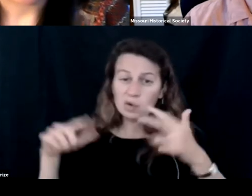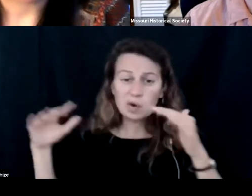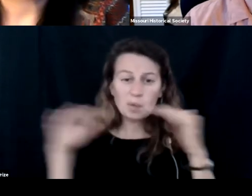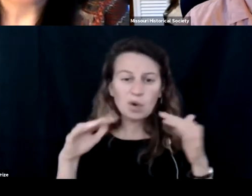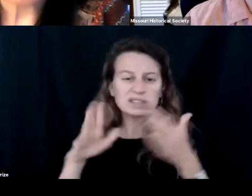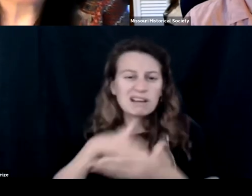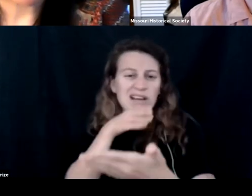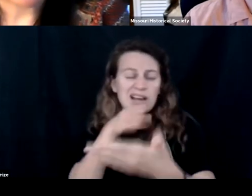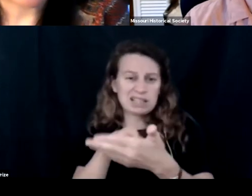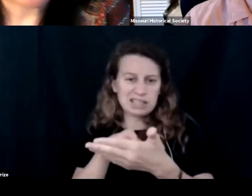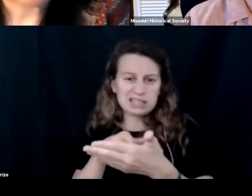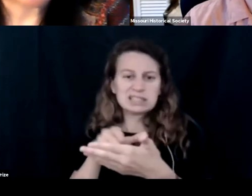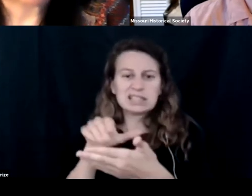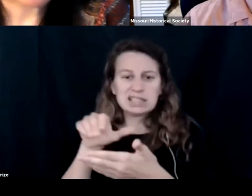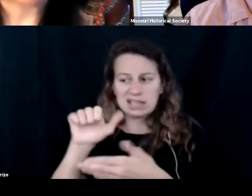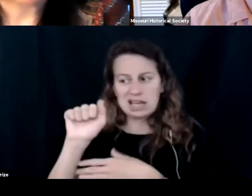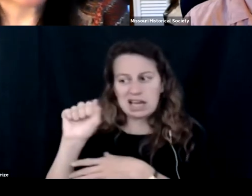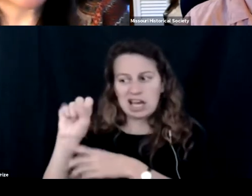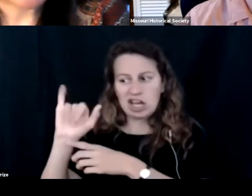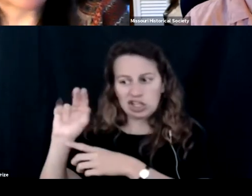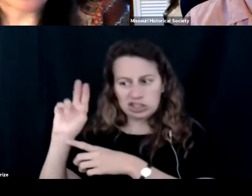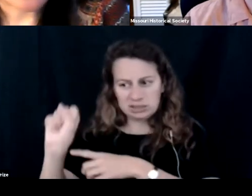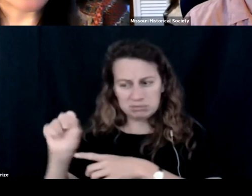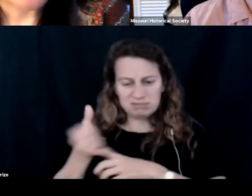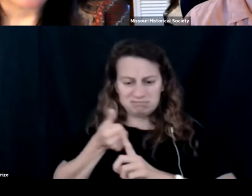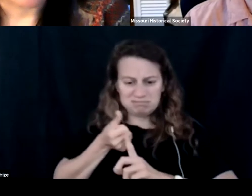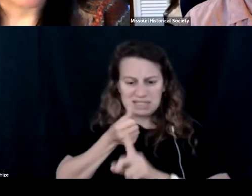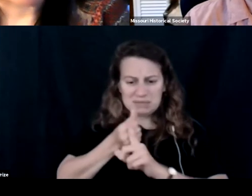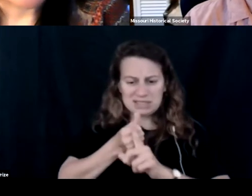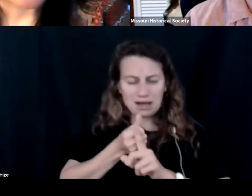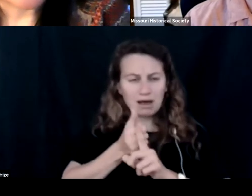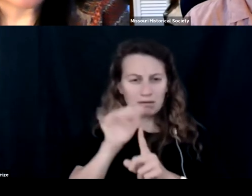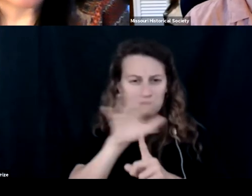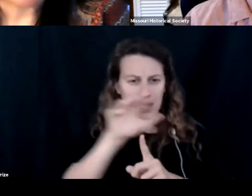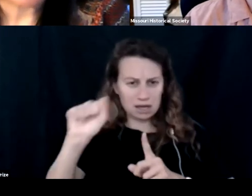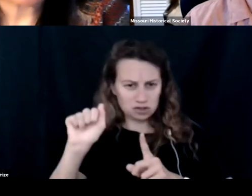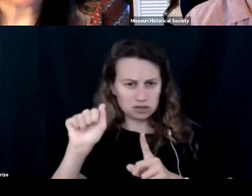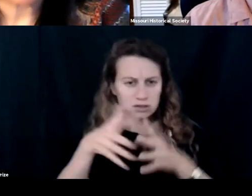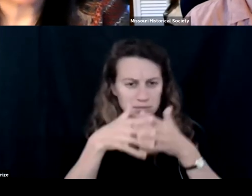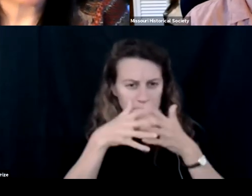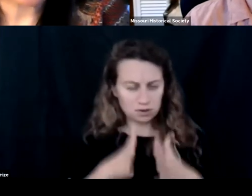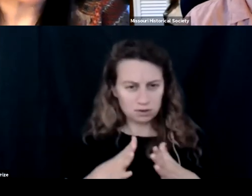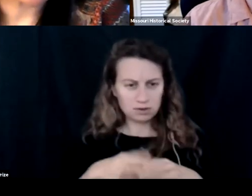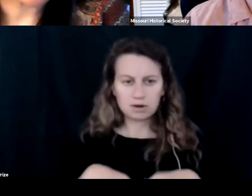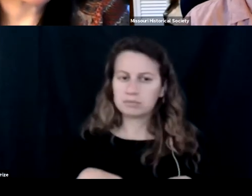during? I read the question as it as it was written, I read it